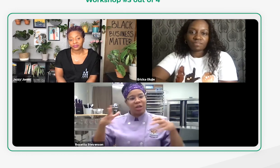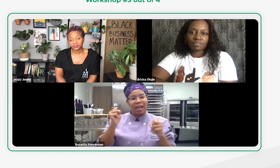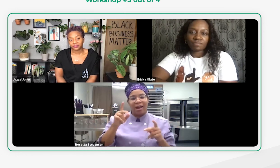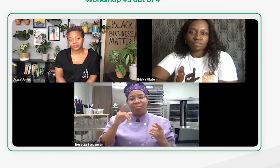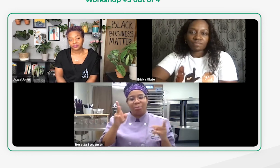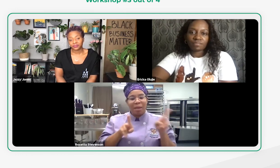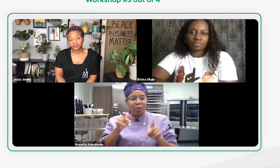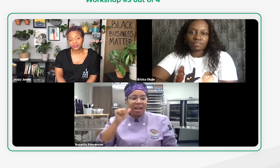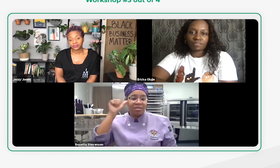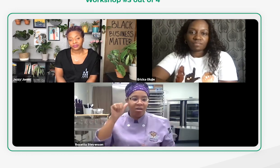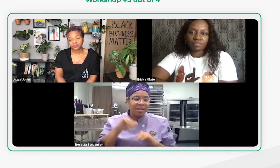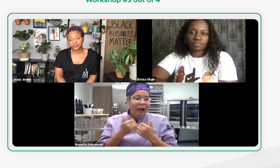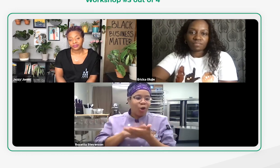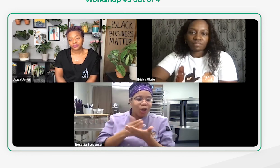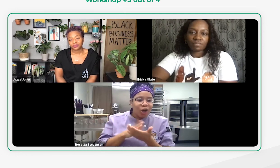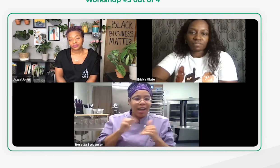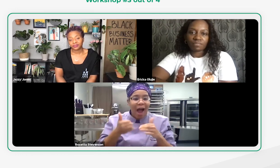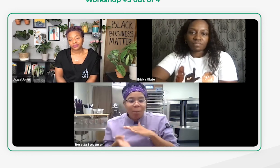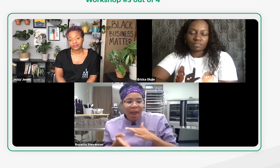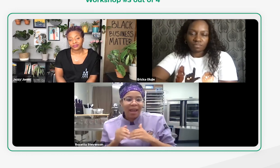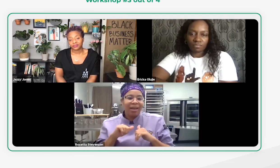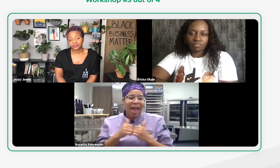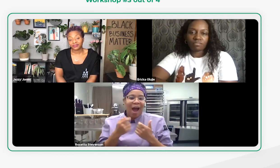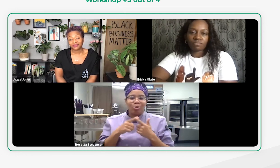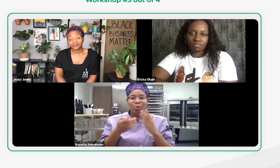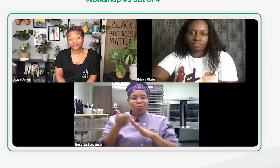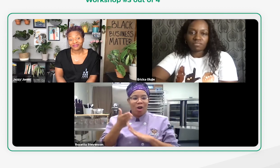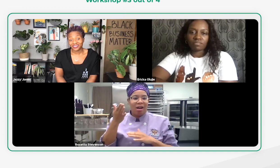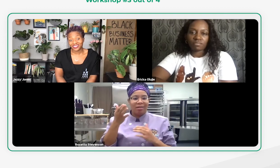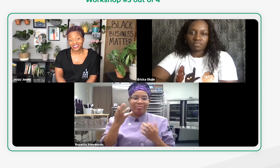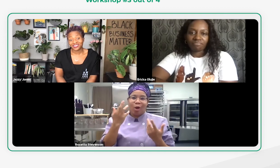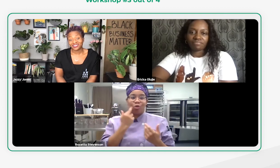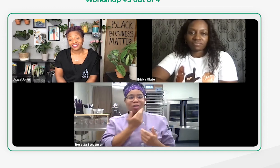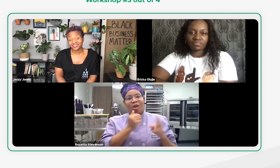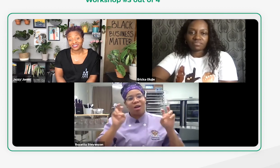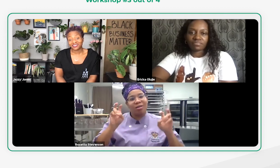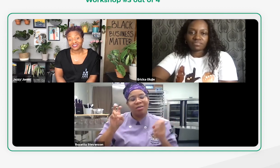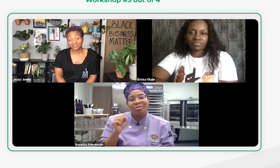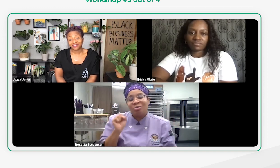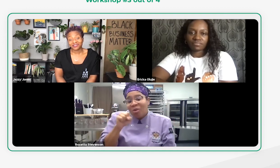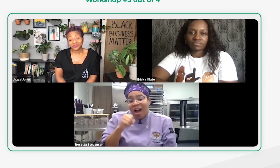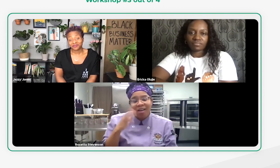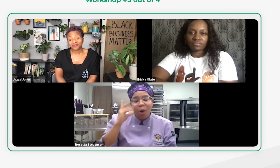Definitely educating children of adults of how to cook and how to bake and how to run a restaurant.